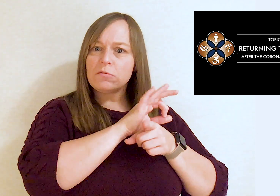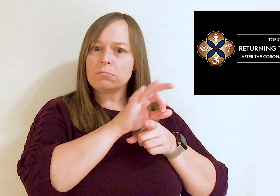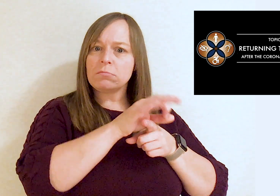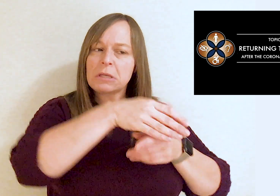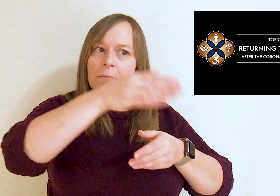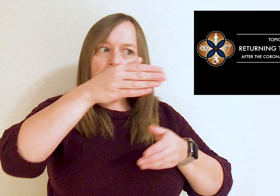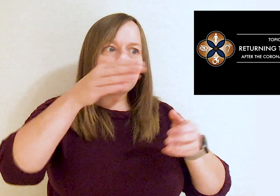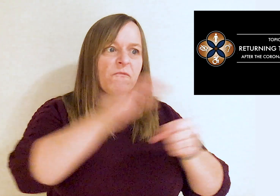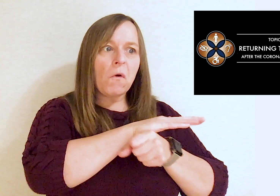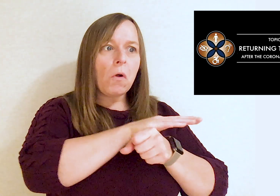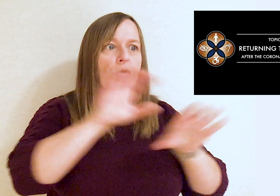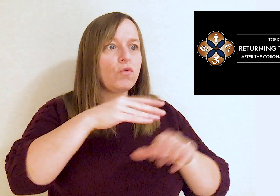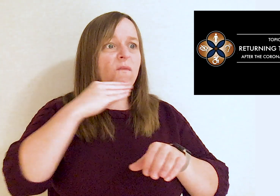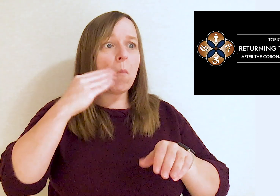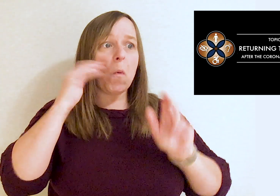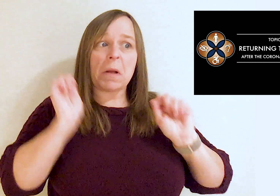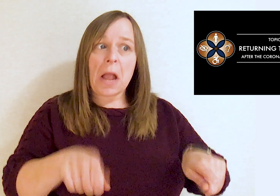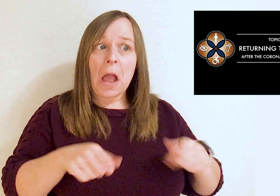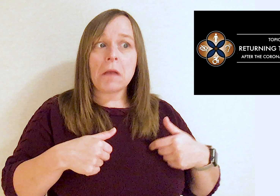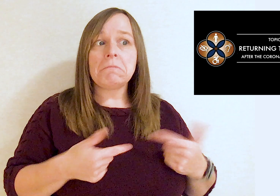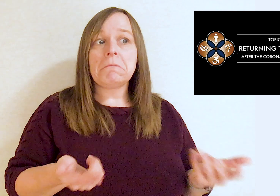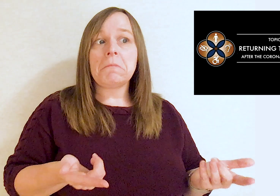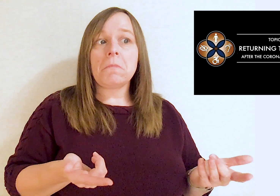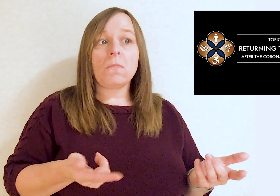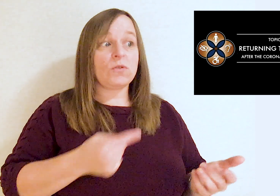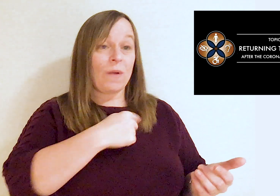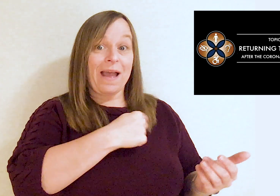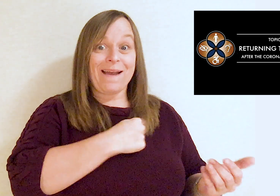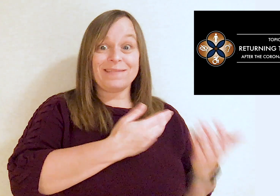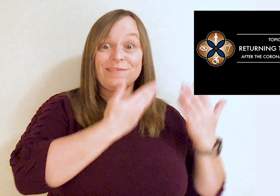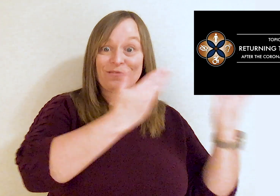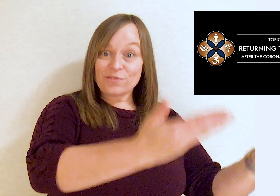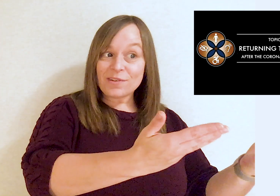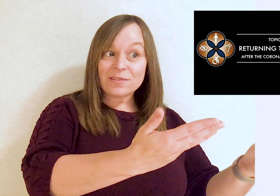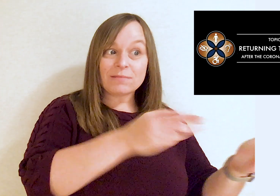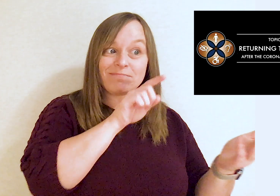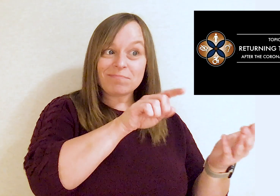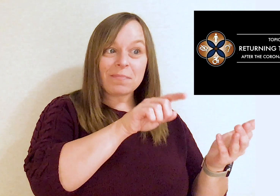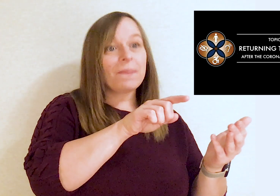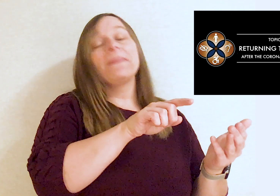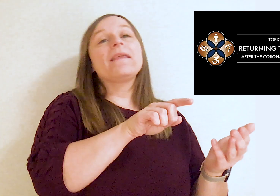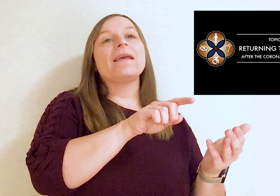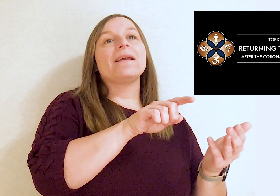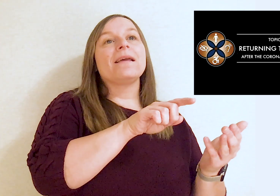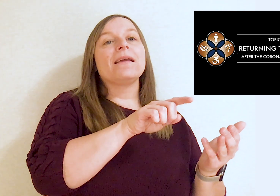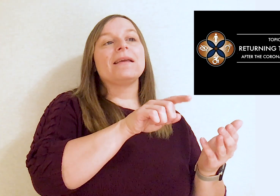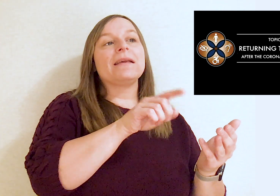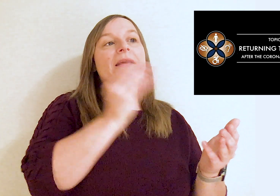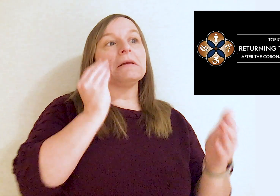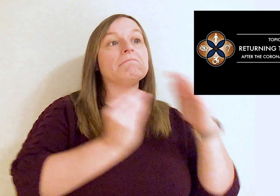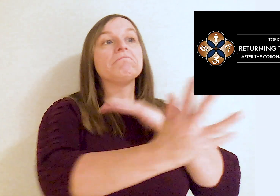completely do from home." And so I suggested to him that he pitch to his